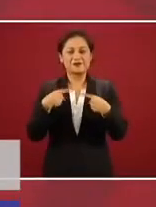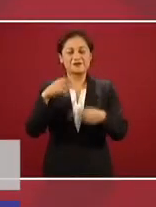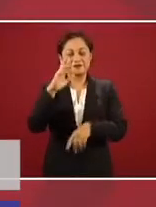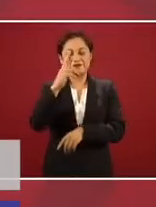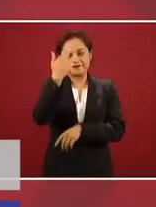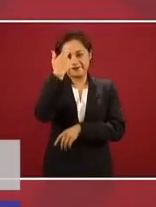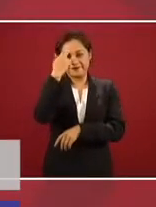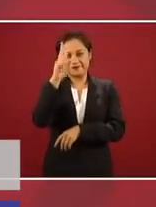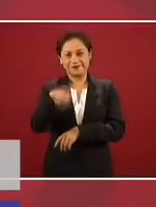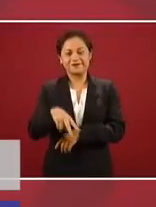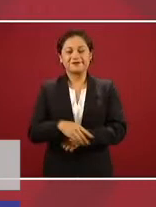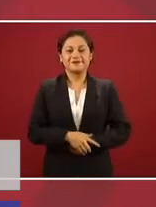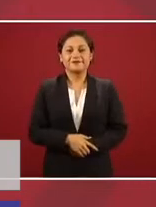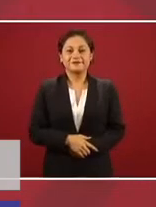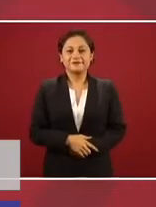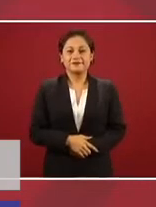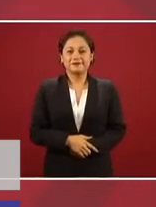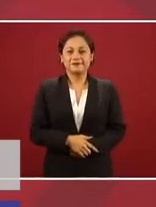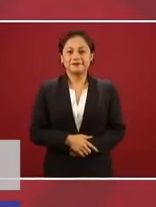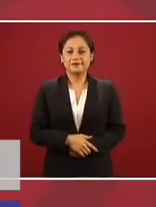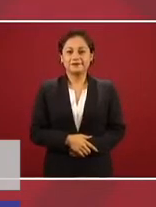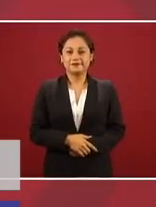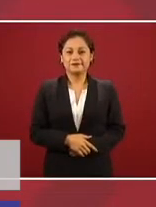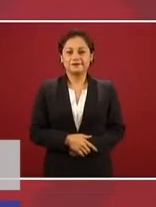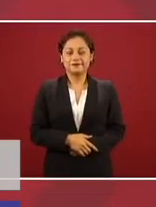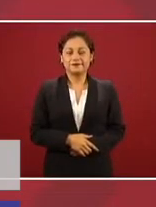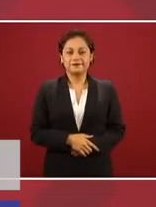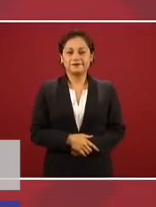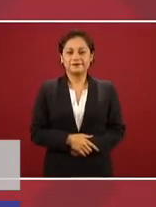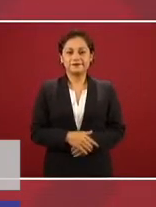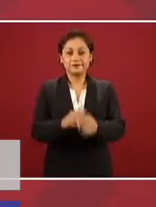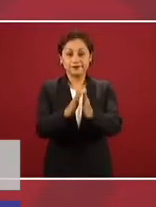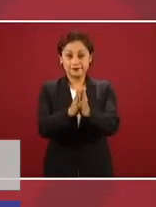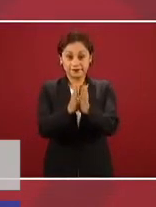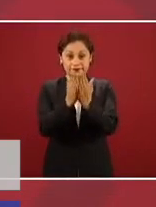Today the President celebrates the commemoration of the 60th anniversary